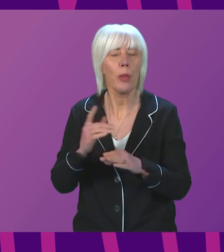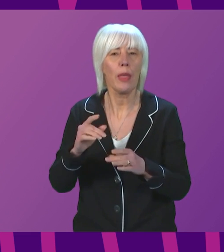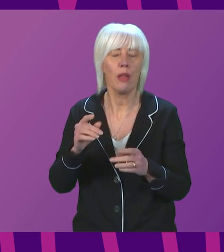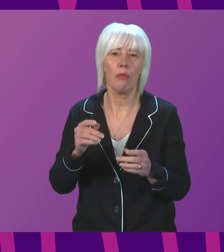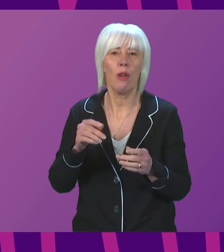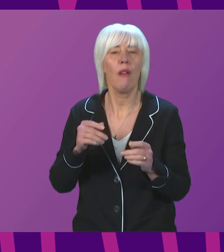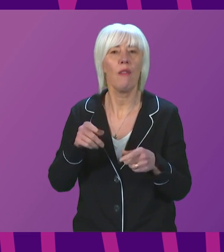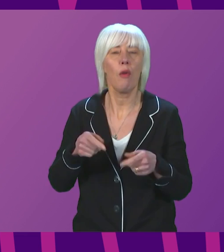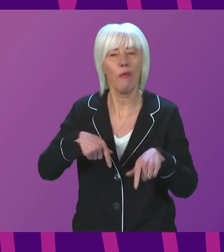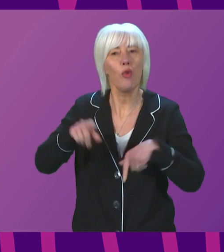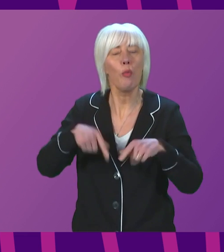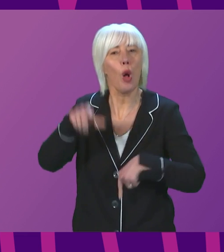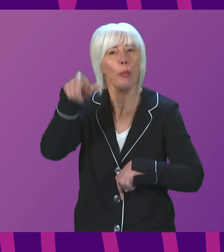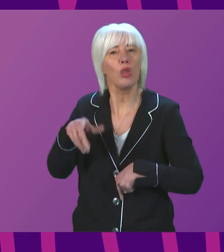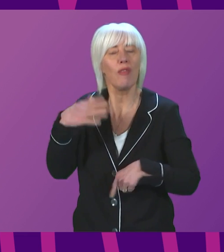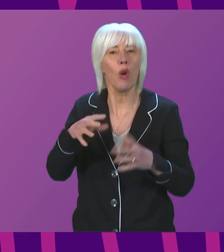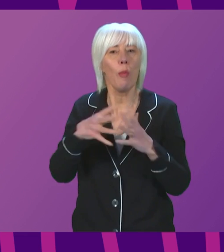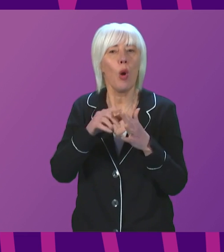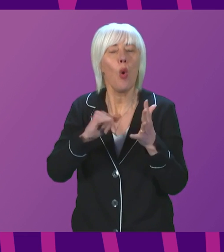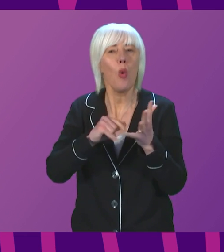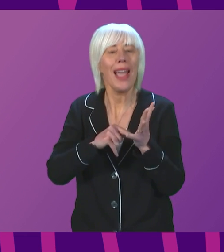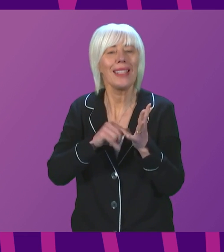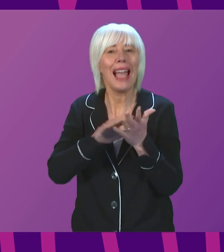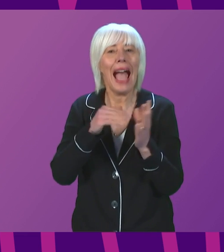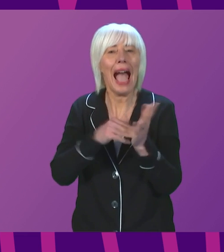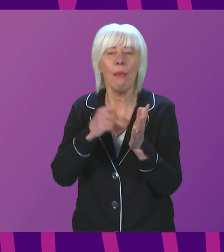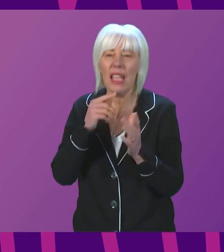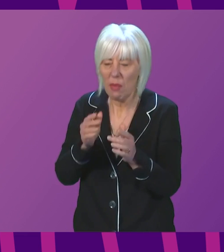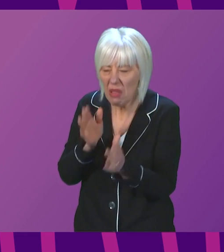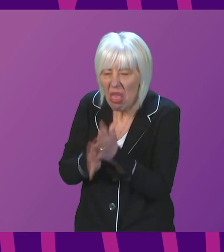footballer for West Ham, who tormented one of his cats for fun and posted a video of